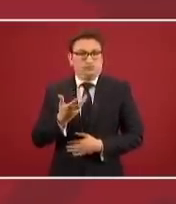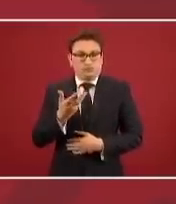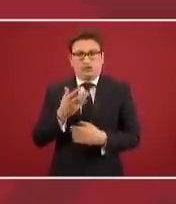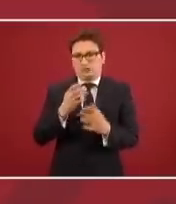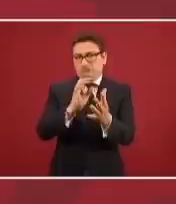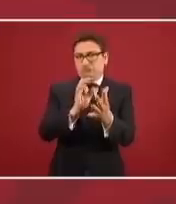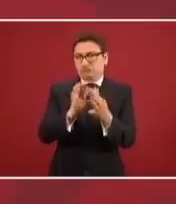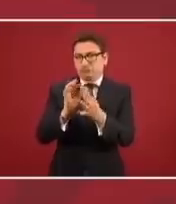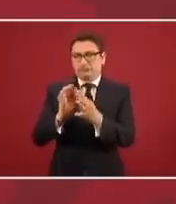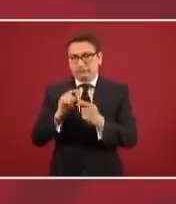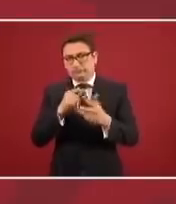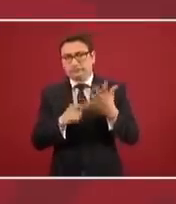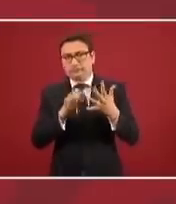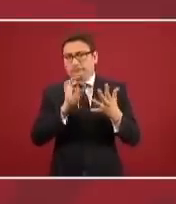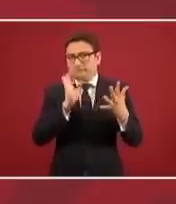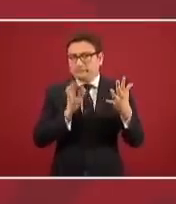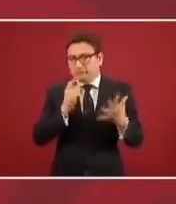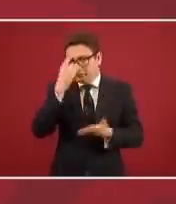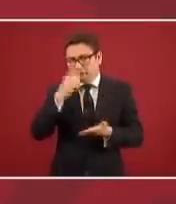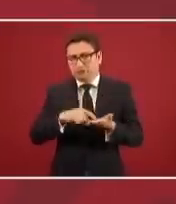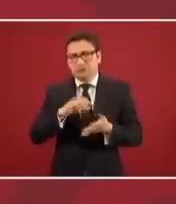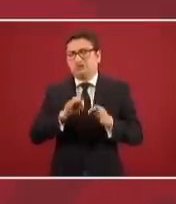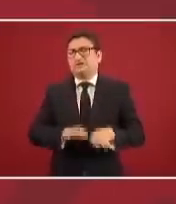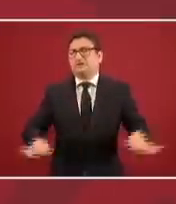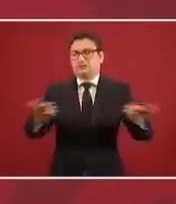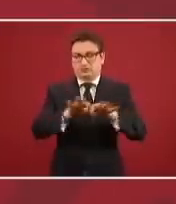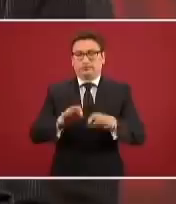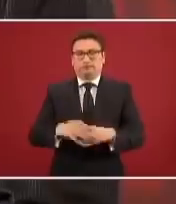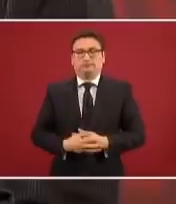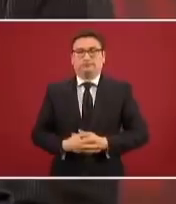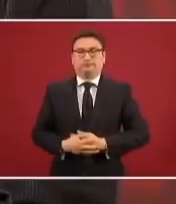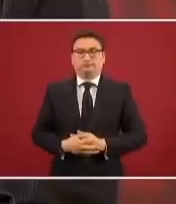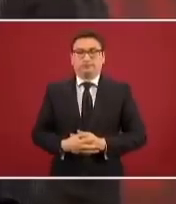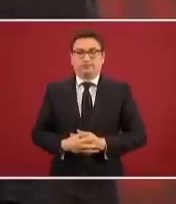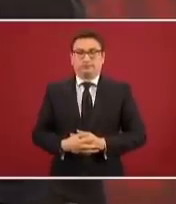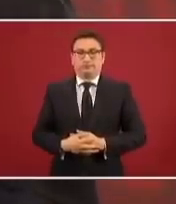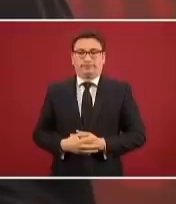little transparent does not show the major